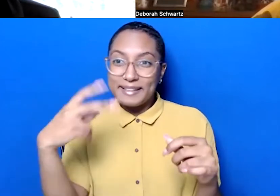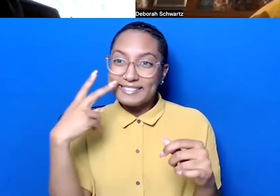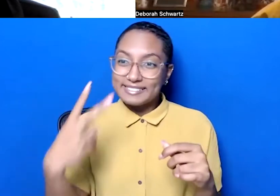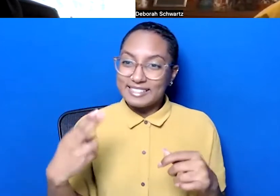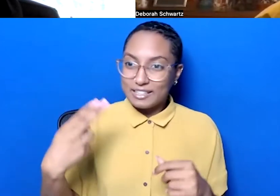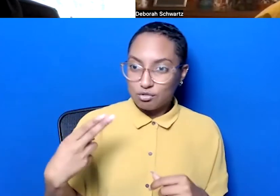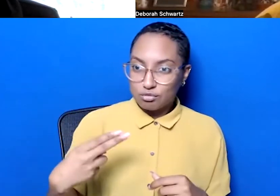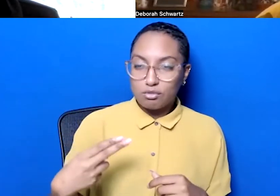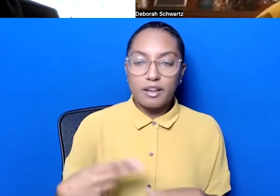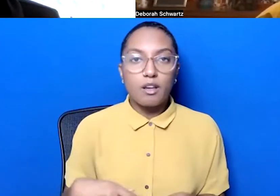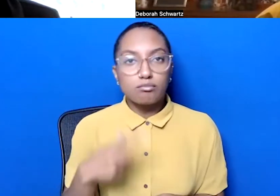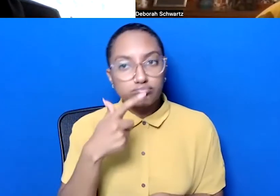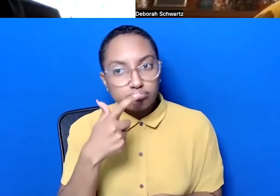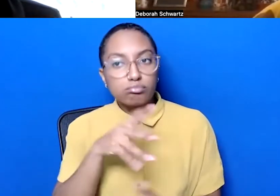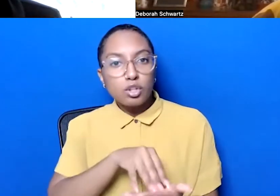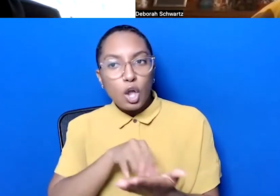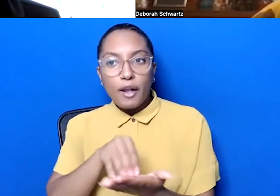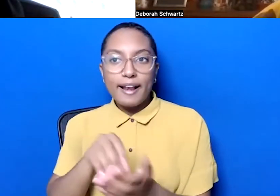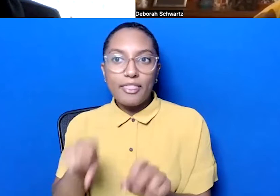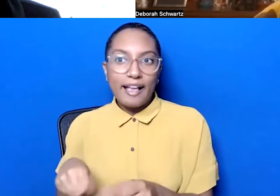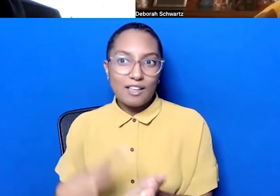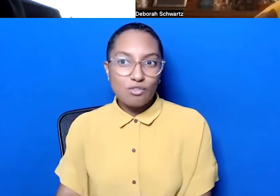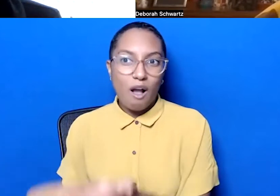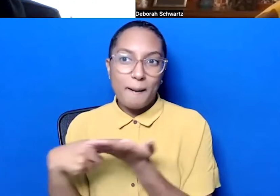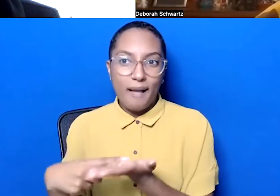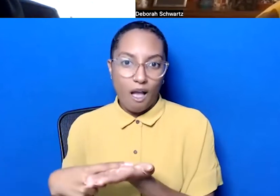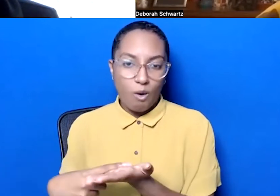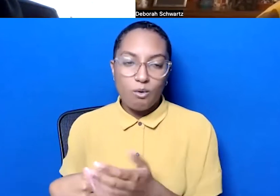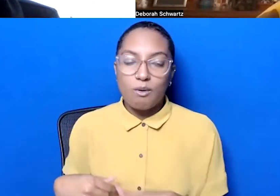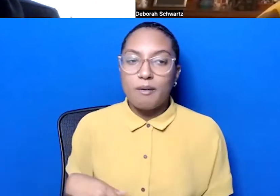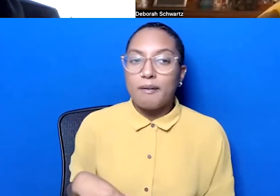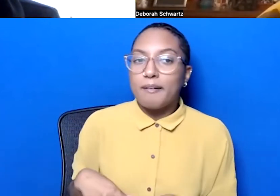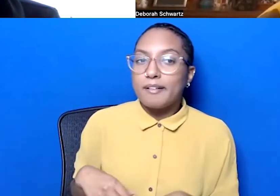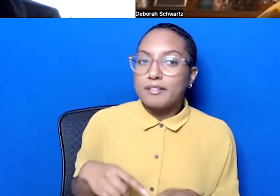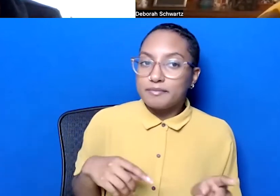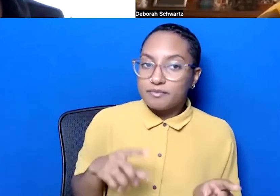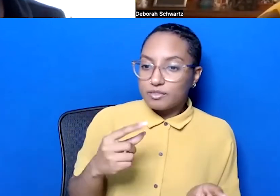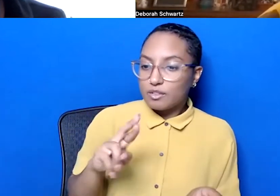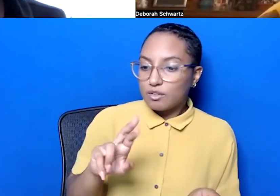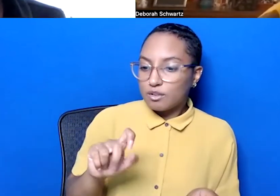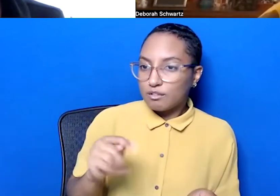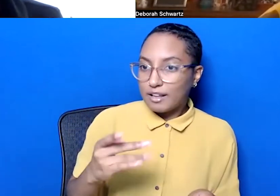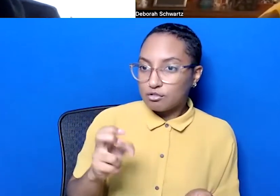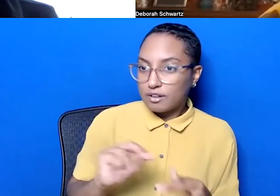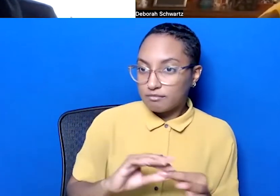to talk about those distortions, You know, I think some- the documentarians the the well-known ones,